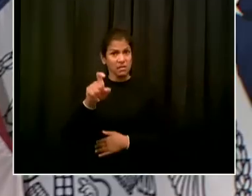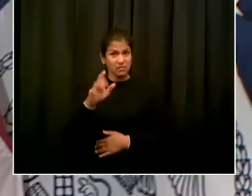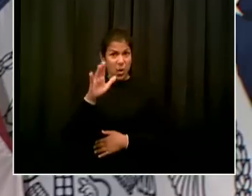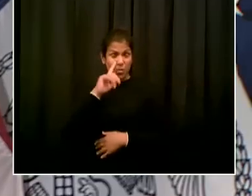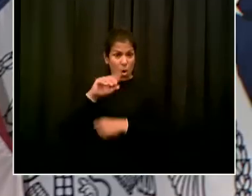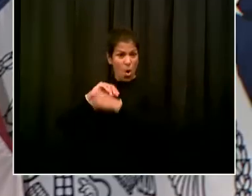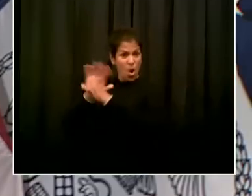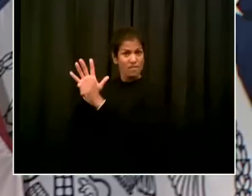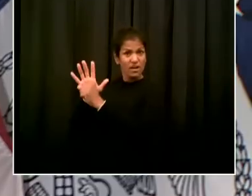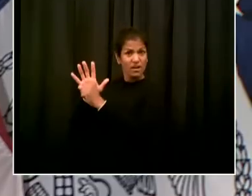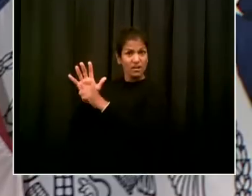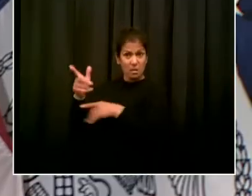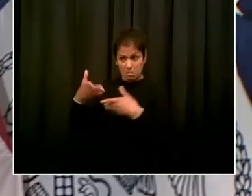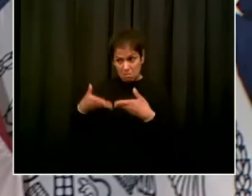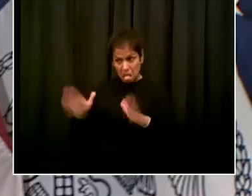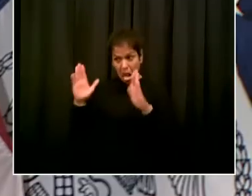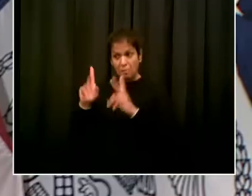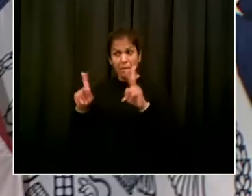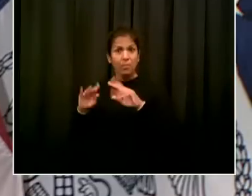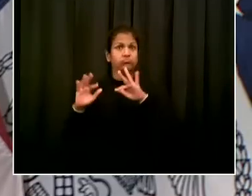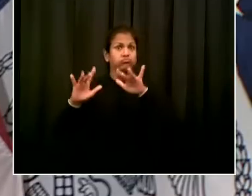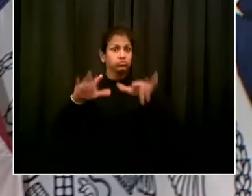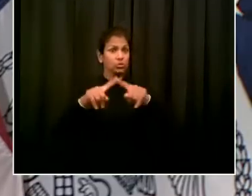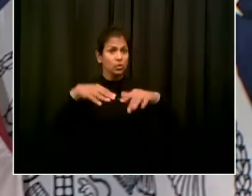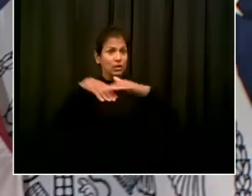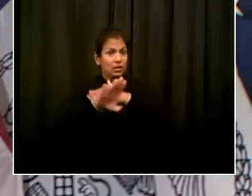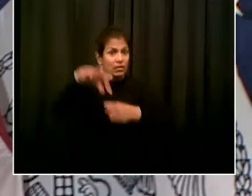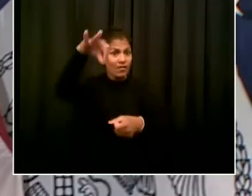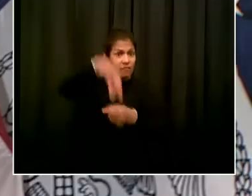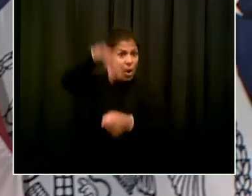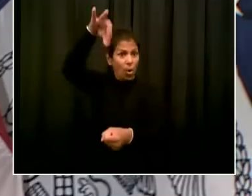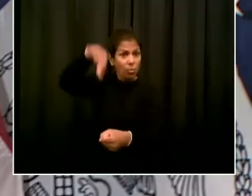PEOPLE BE ABLE TO GO TO THE POLLING PLPLACES?